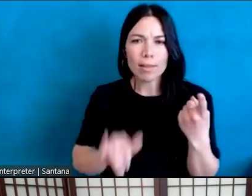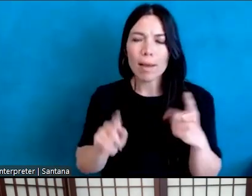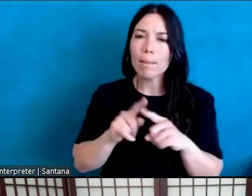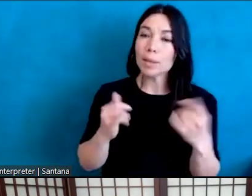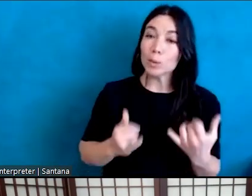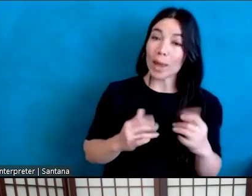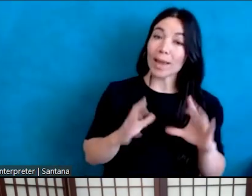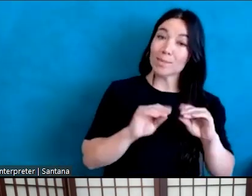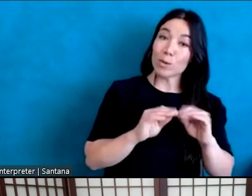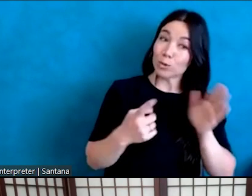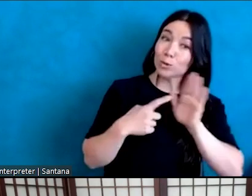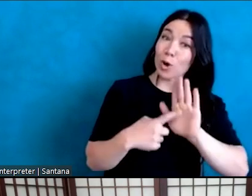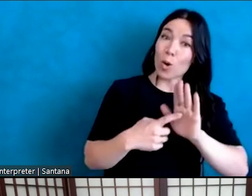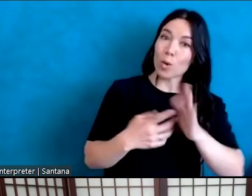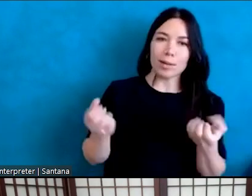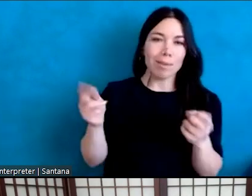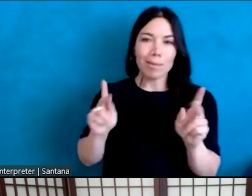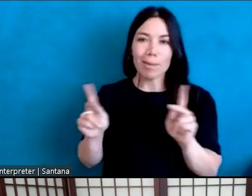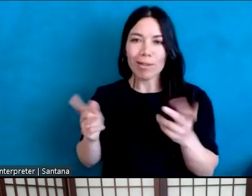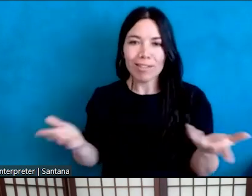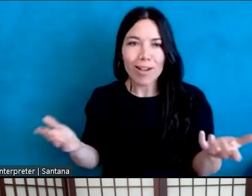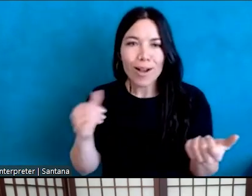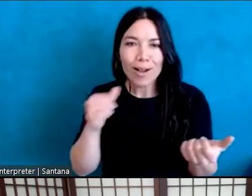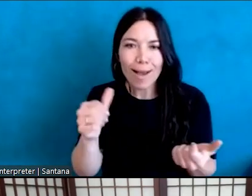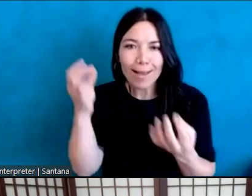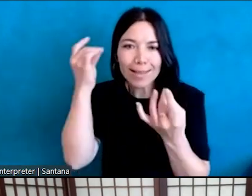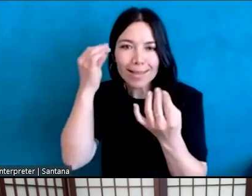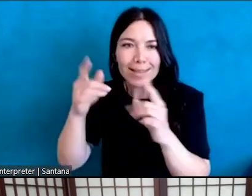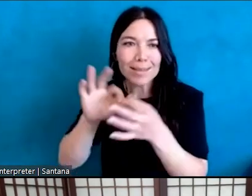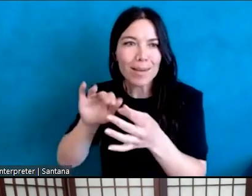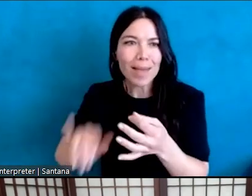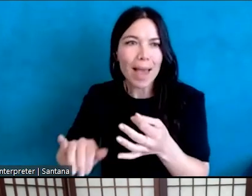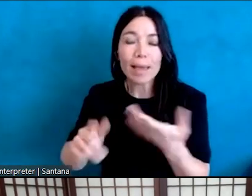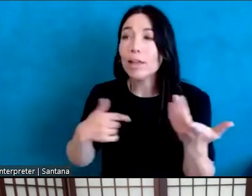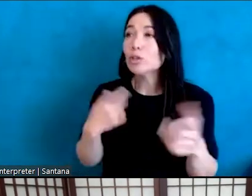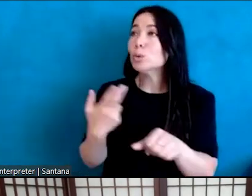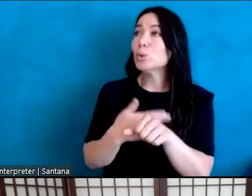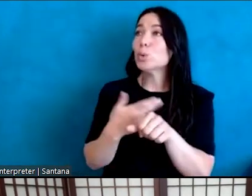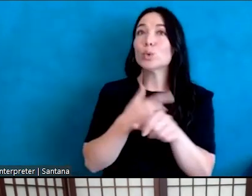They're just using the term without considering. And engaging the relationships that are involved.